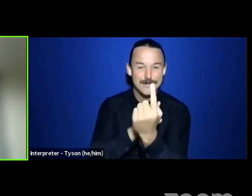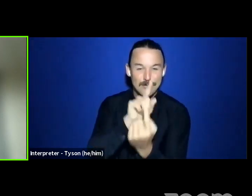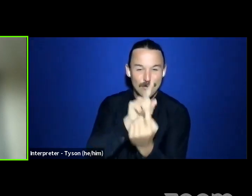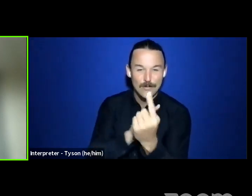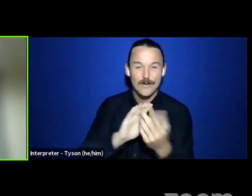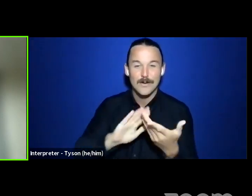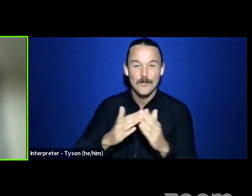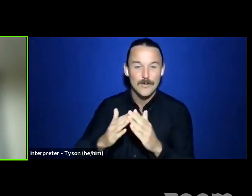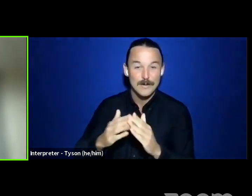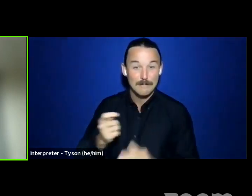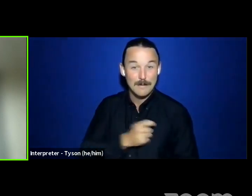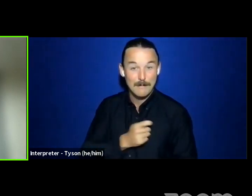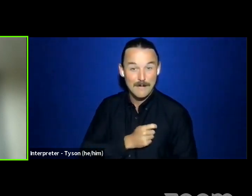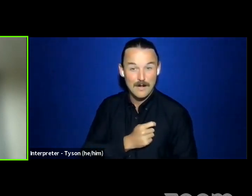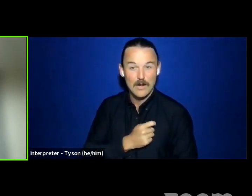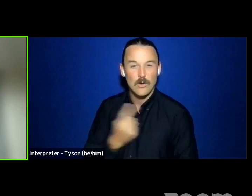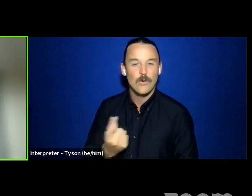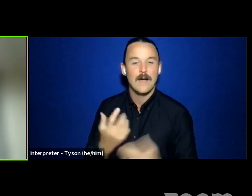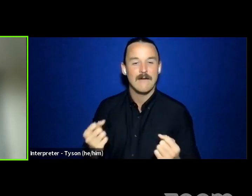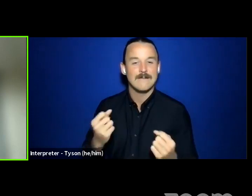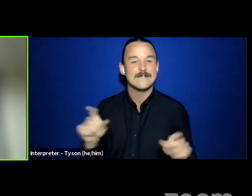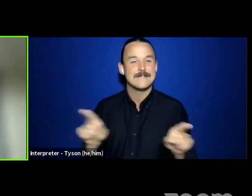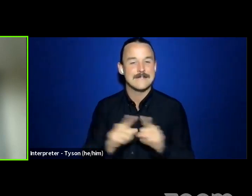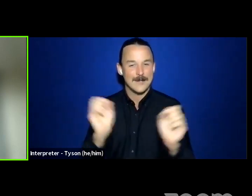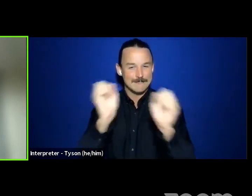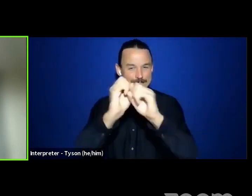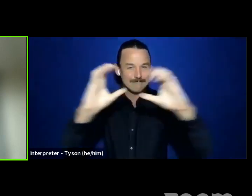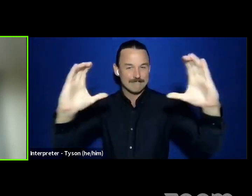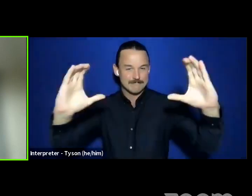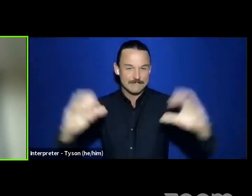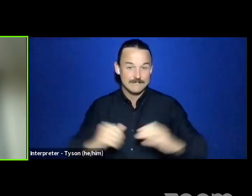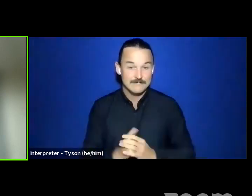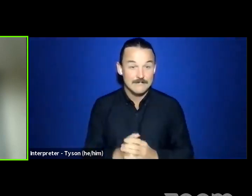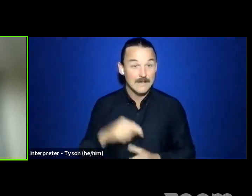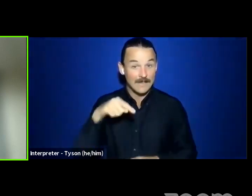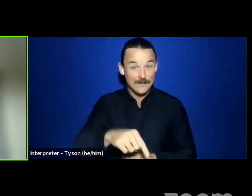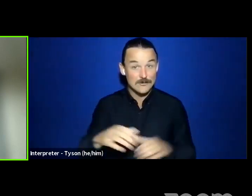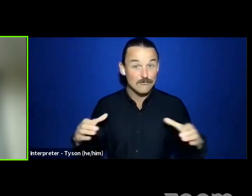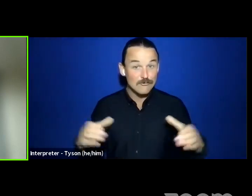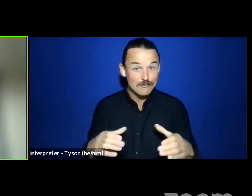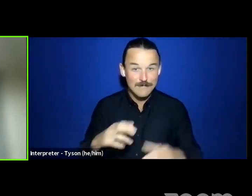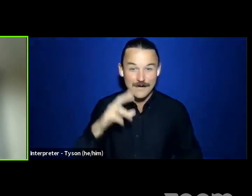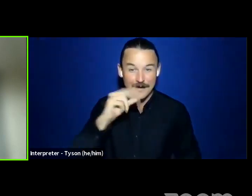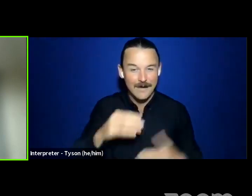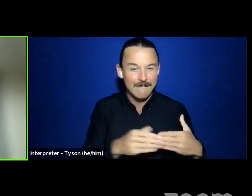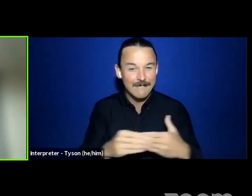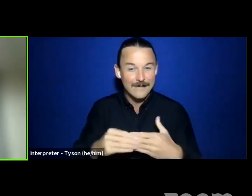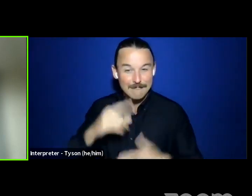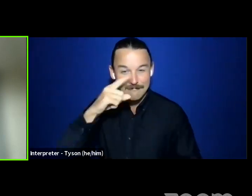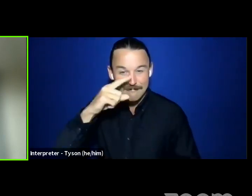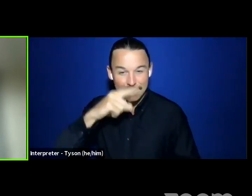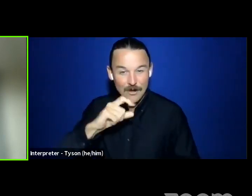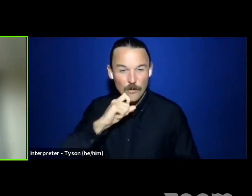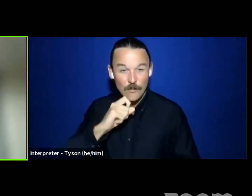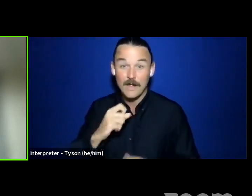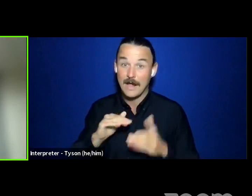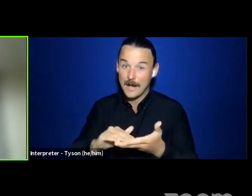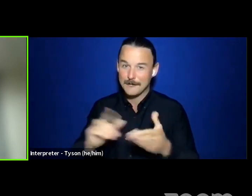account accountants, other mentors accountants, other mentors and community members who share our vision. This group of young ladies group of young ladies I hope and change. the three